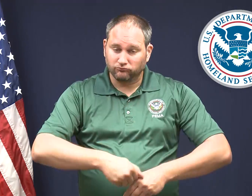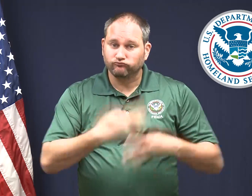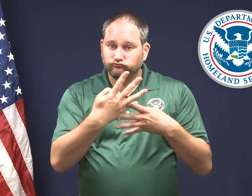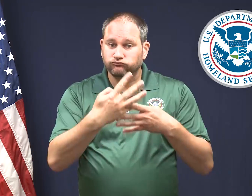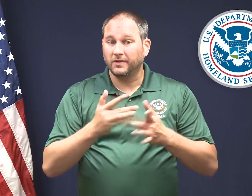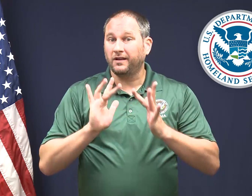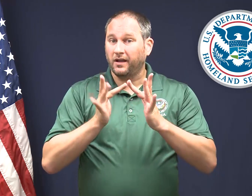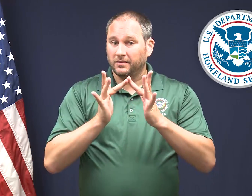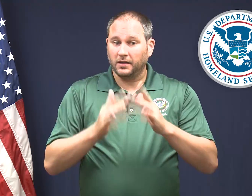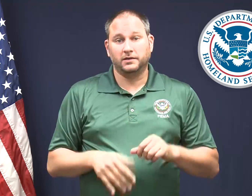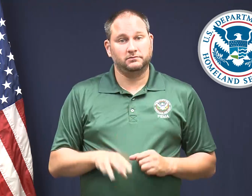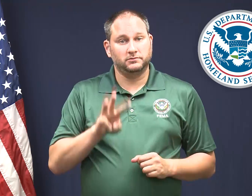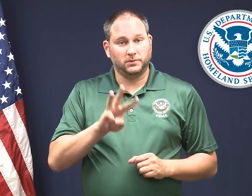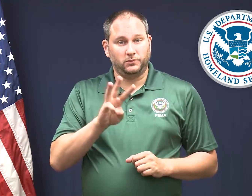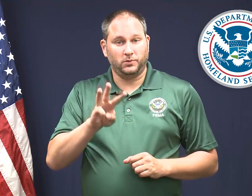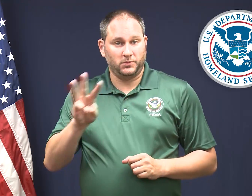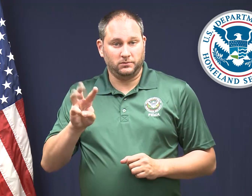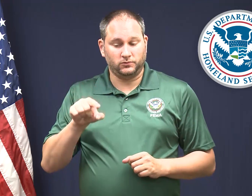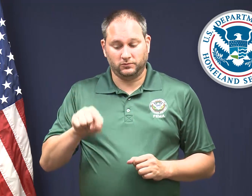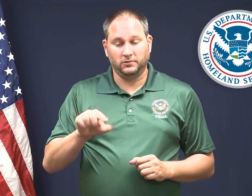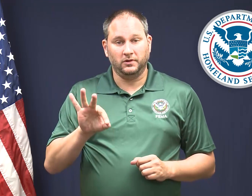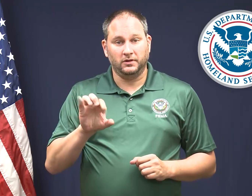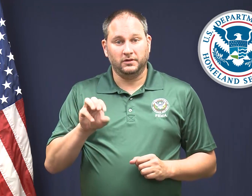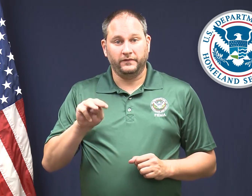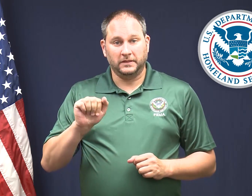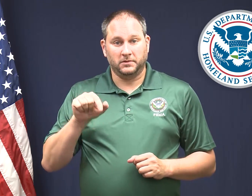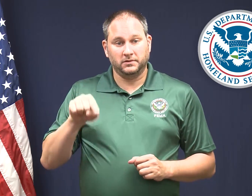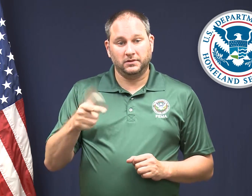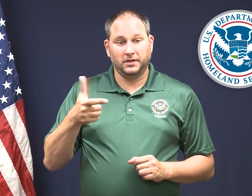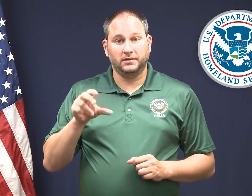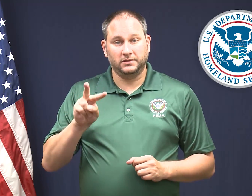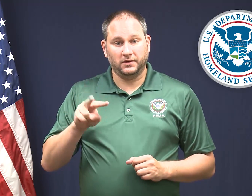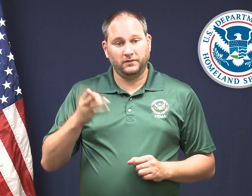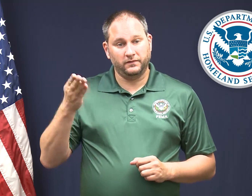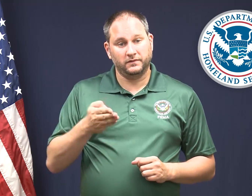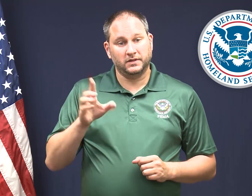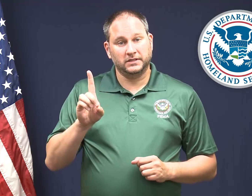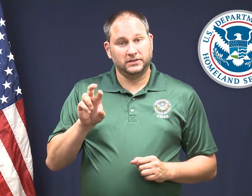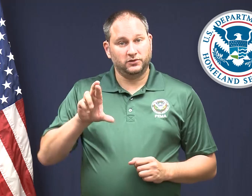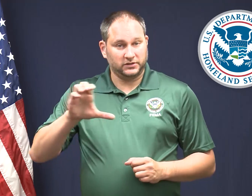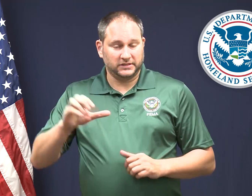or go online to www.fema.gov/DRC.